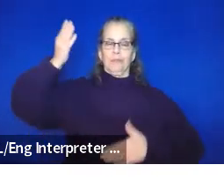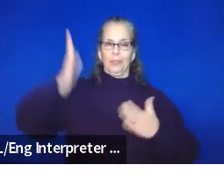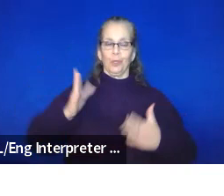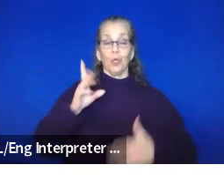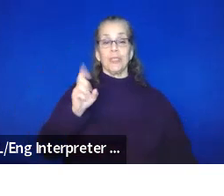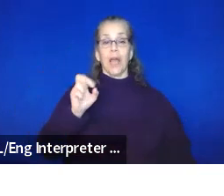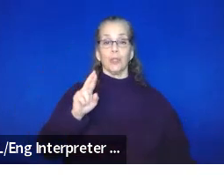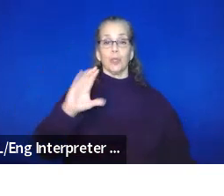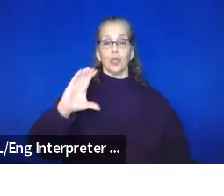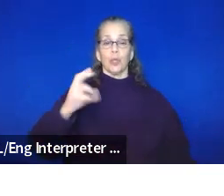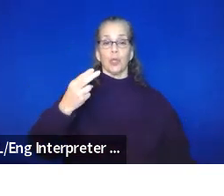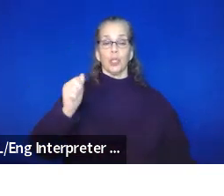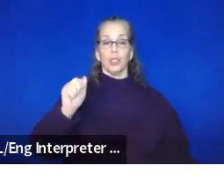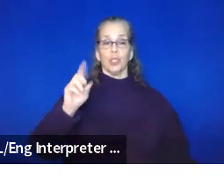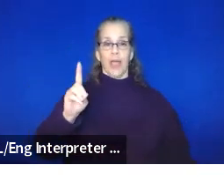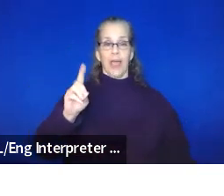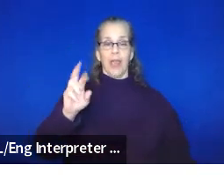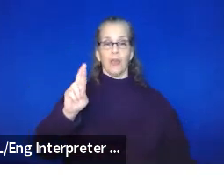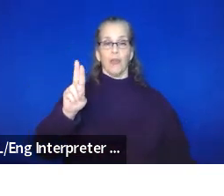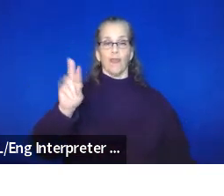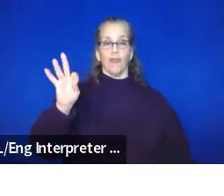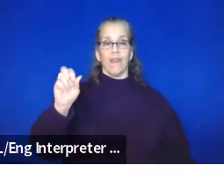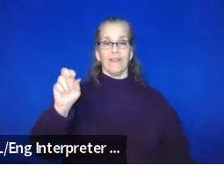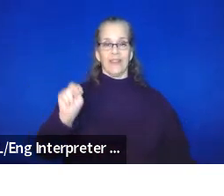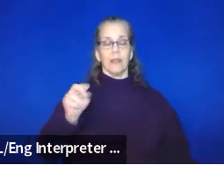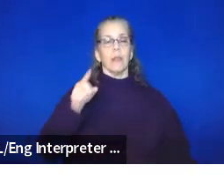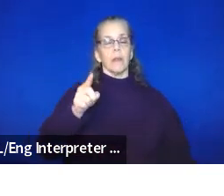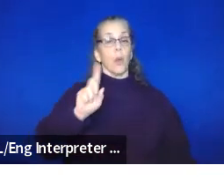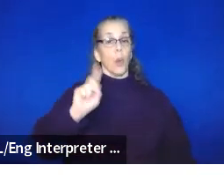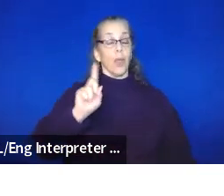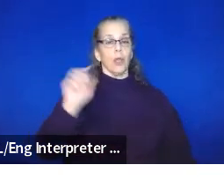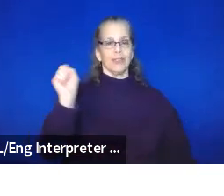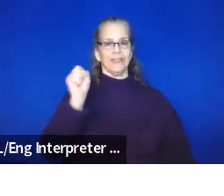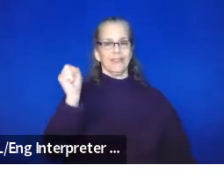practices in Seattle, Washington, and focuses on medical and surgical treatment of hearing